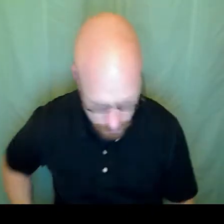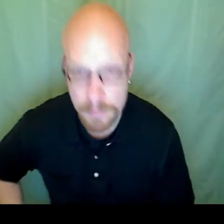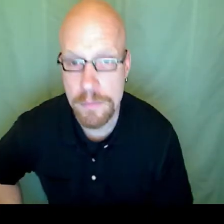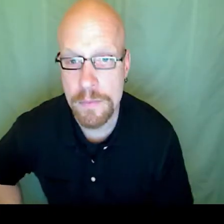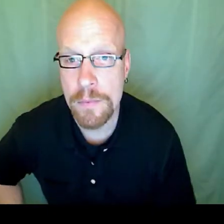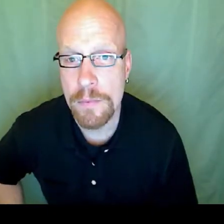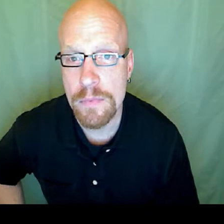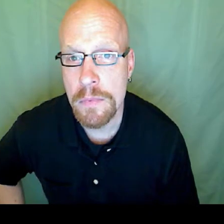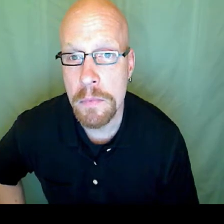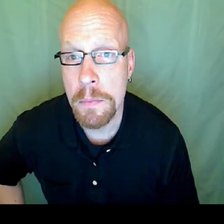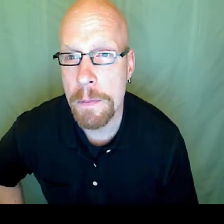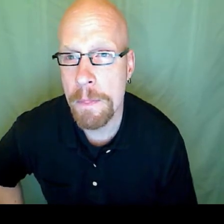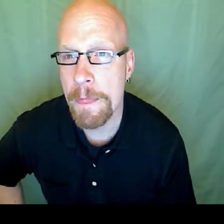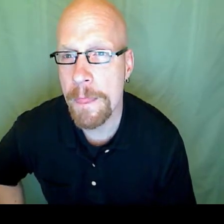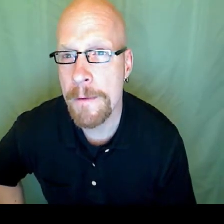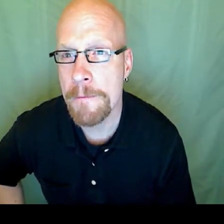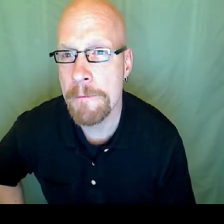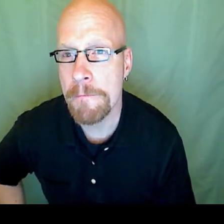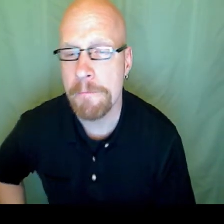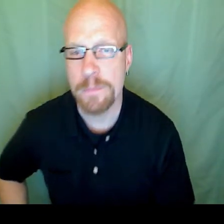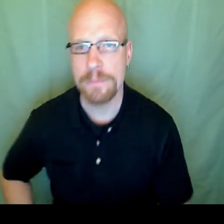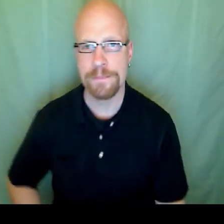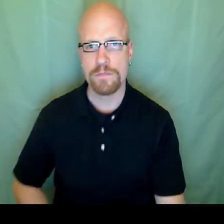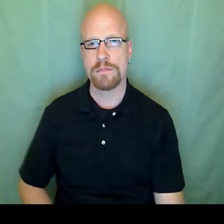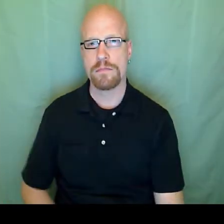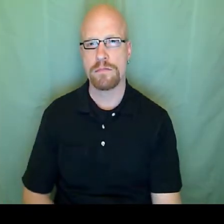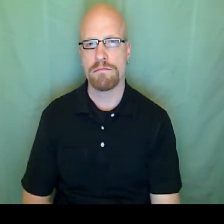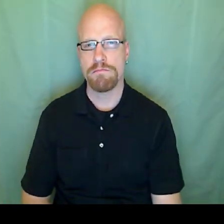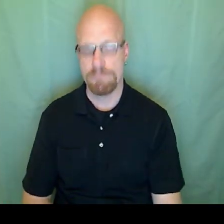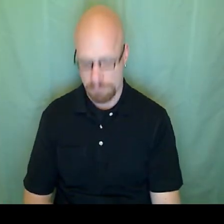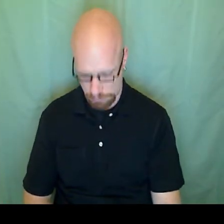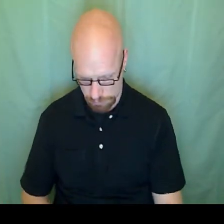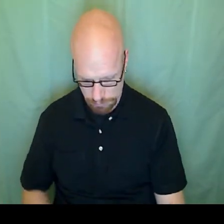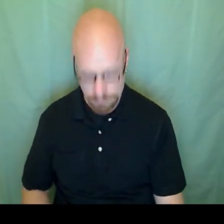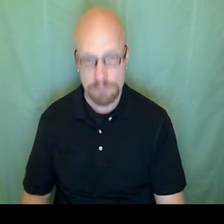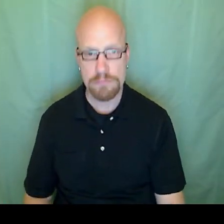in the slope intercept form for linear equation.